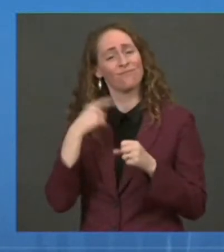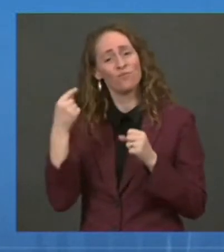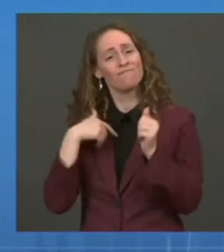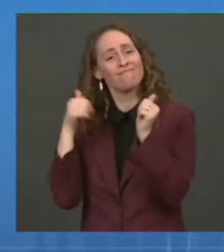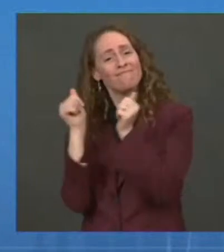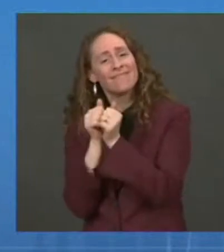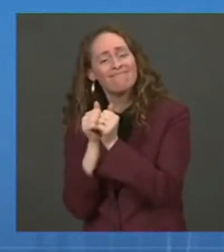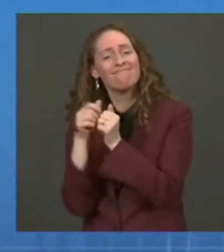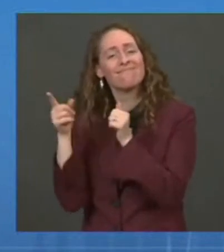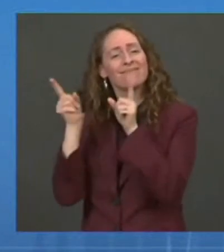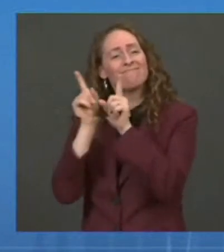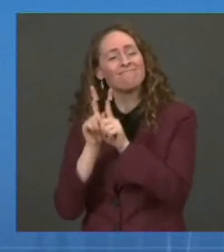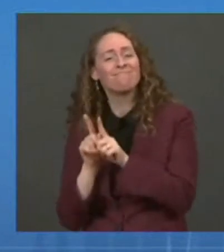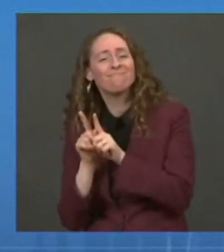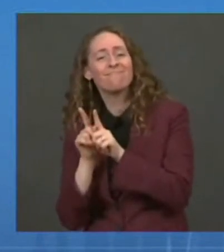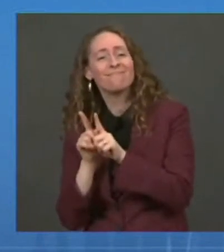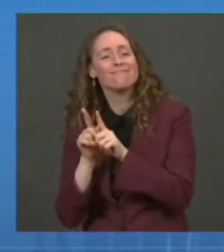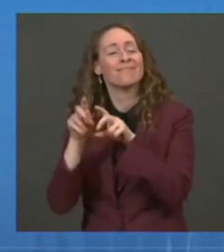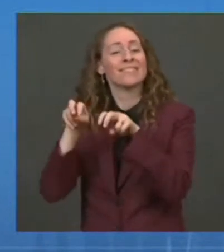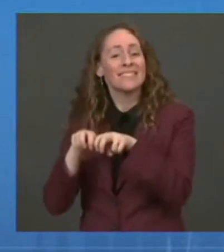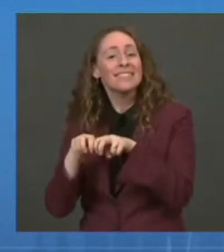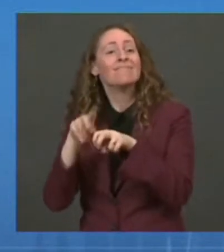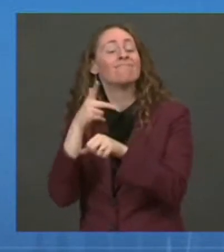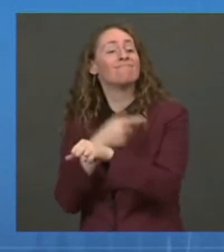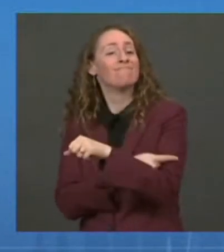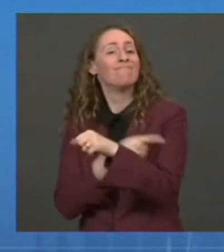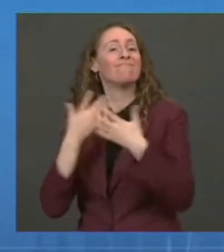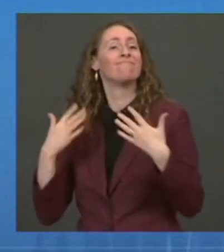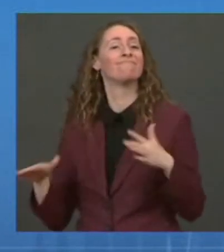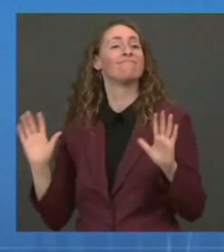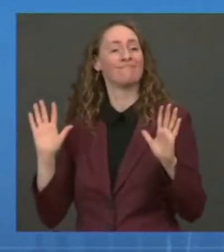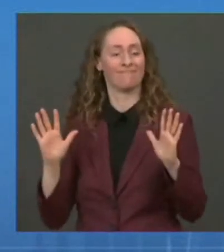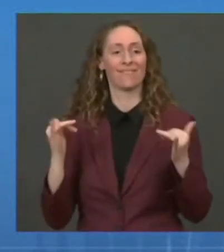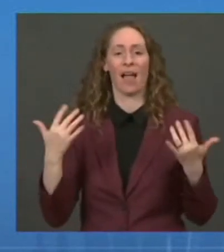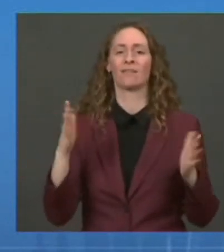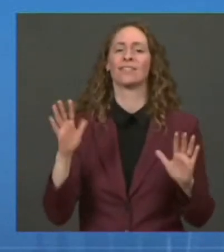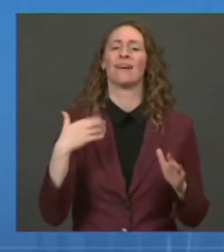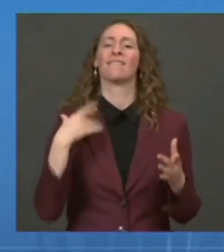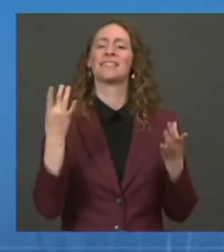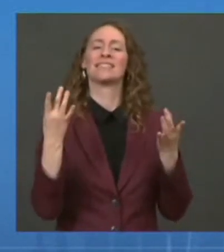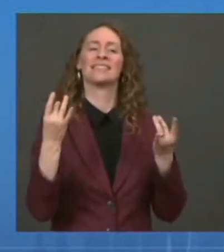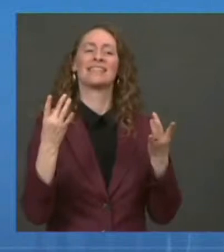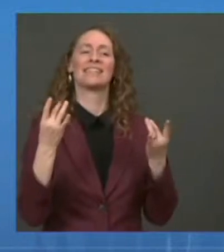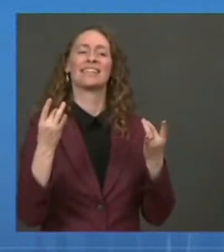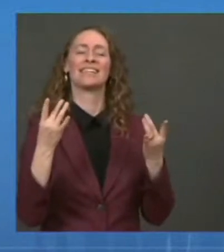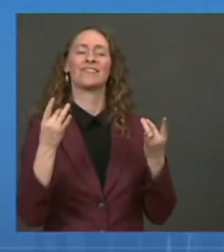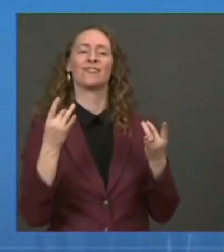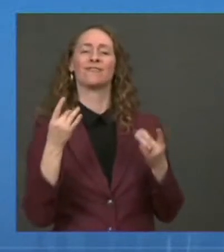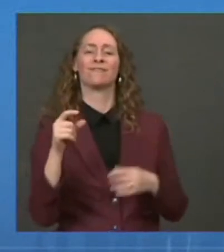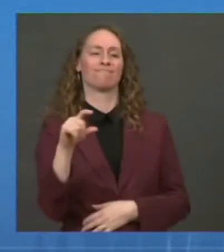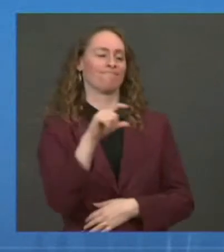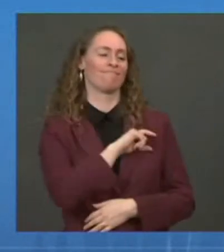THERE WITH HIM TO MAKE SURE HE DIDN'T RUN AWAY BUT HE WAS ALL